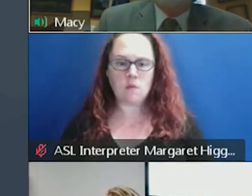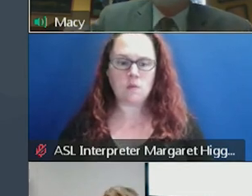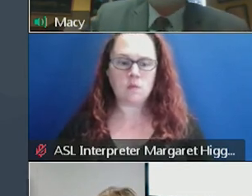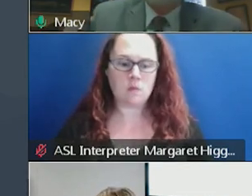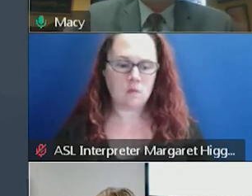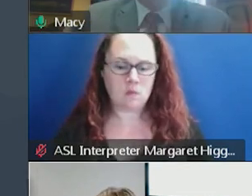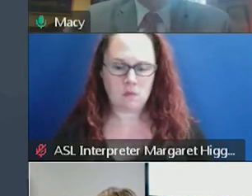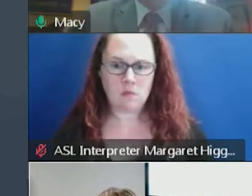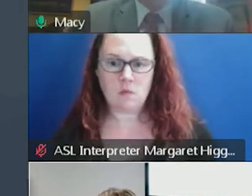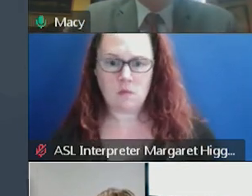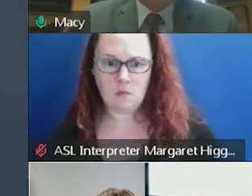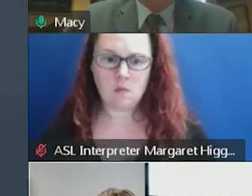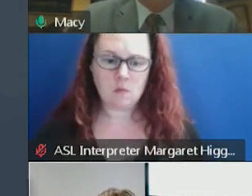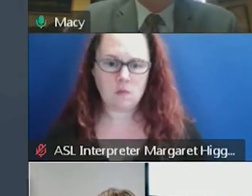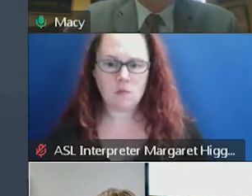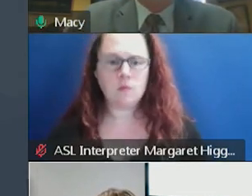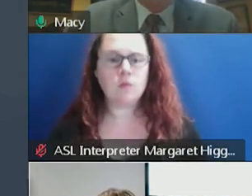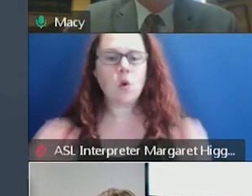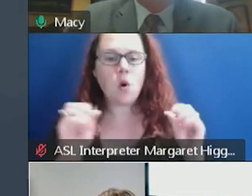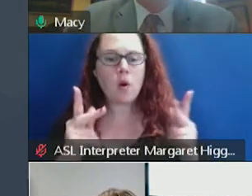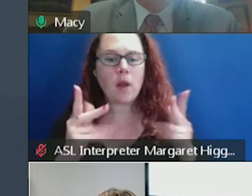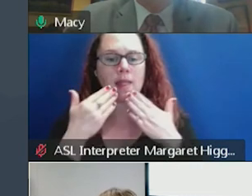Thank you. So Tamer as the Mount hood.